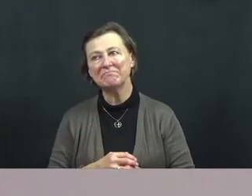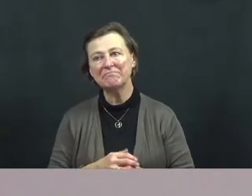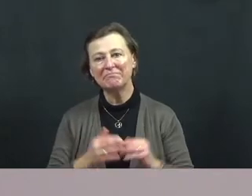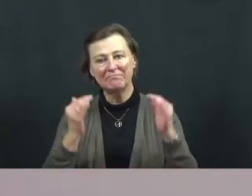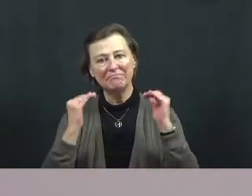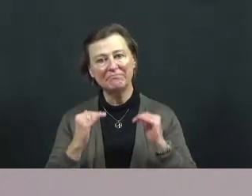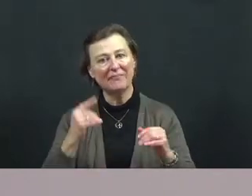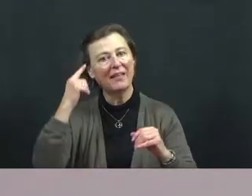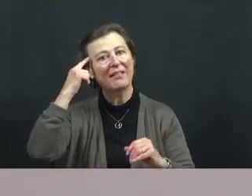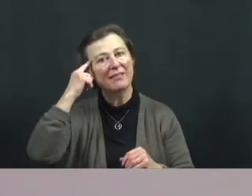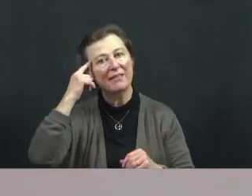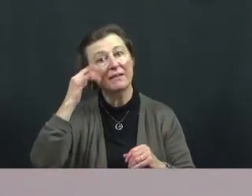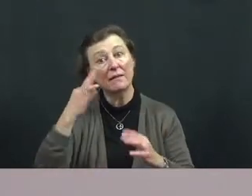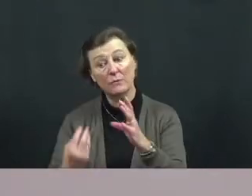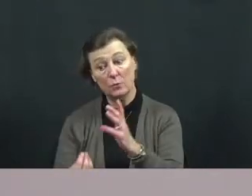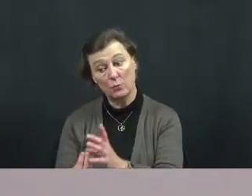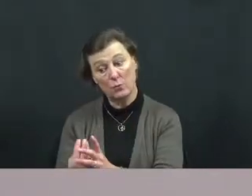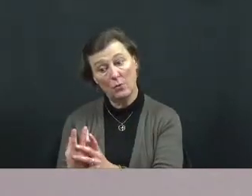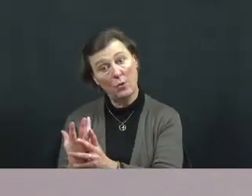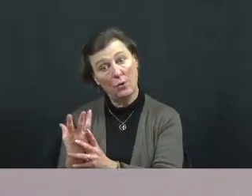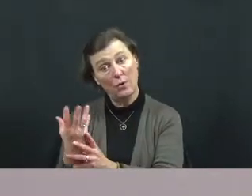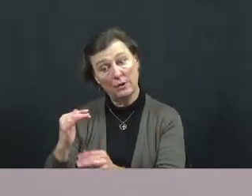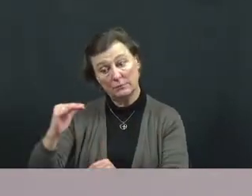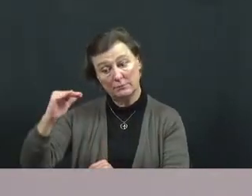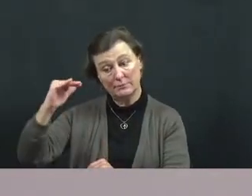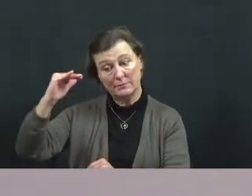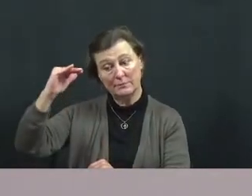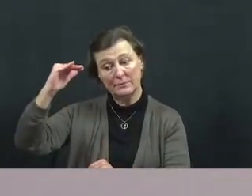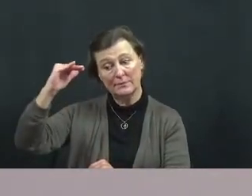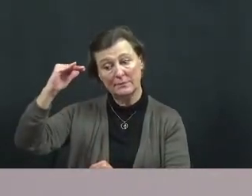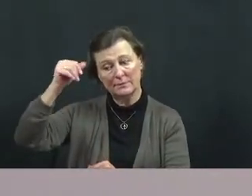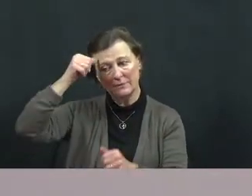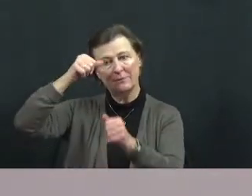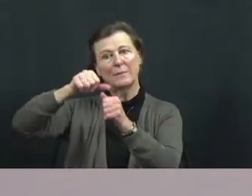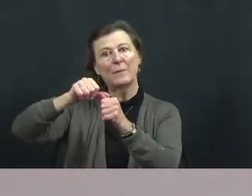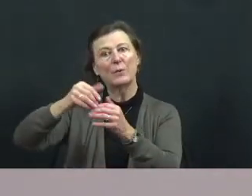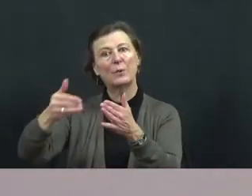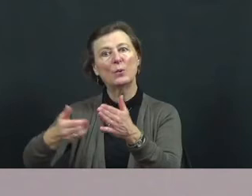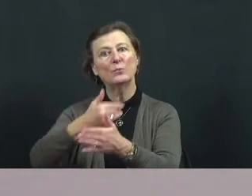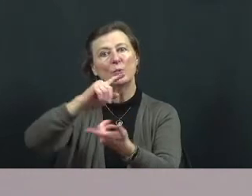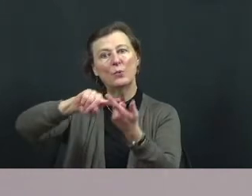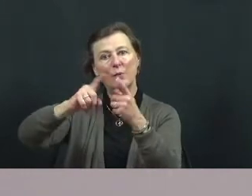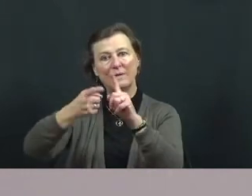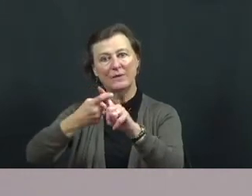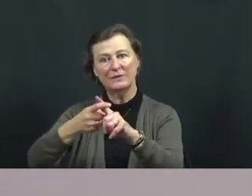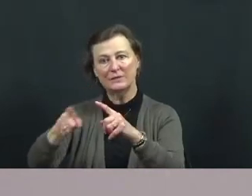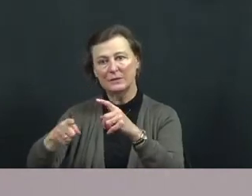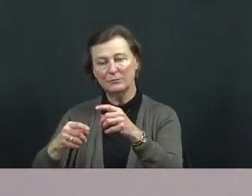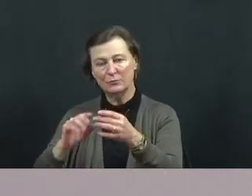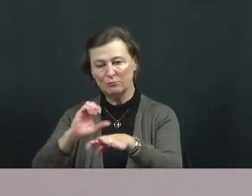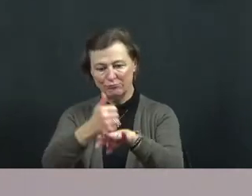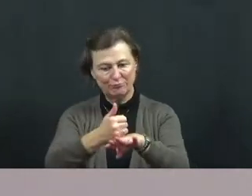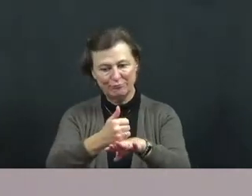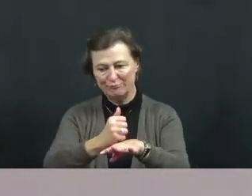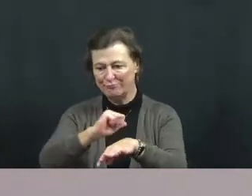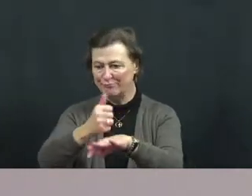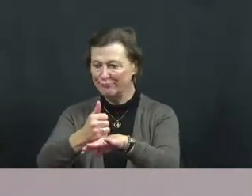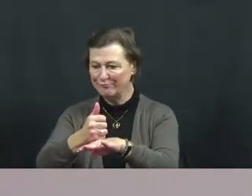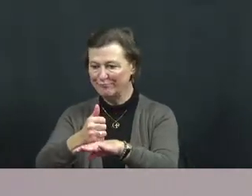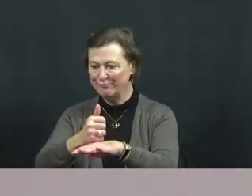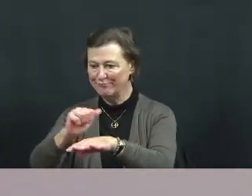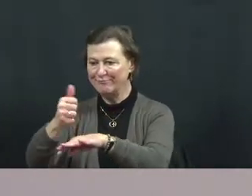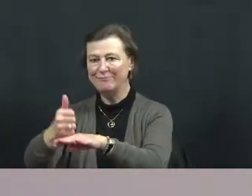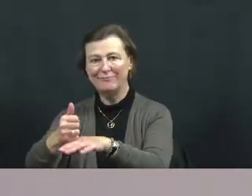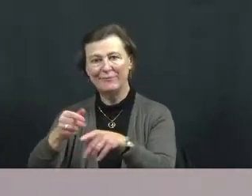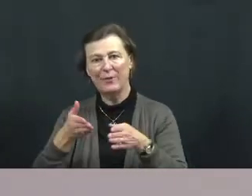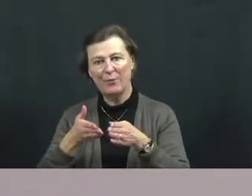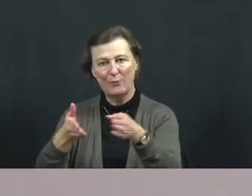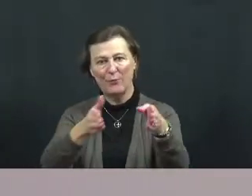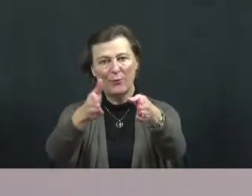Think of growing up and remember the new friendships you formed as you went along the path of life.